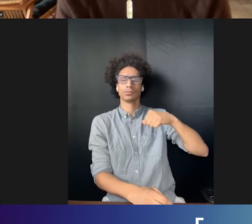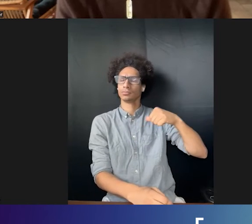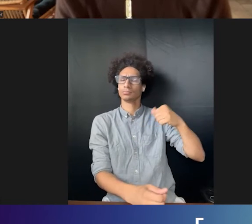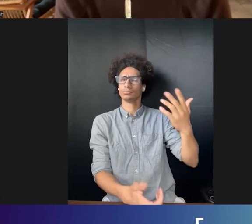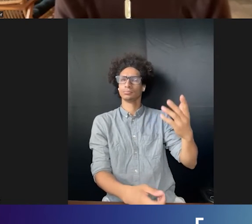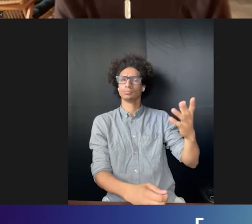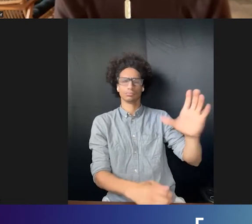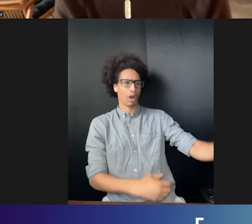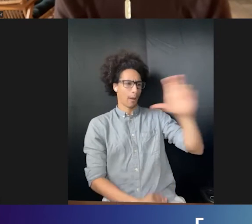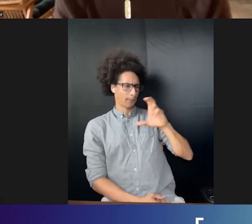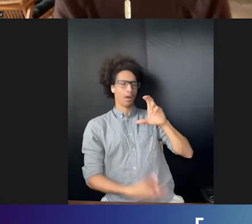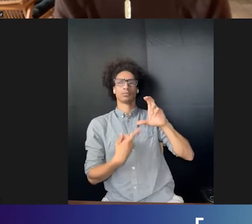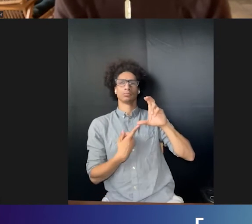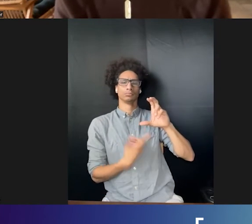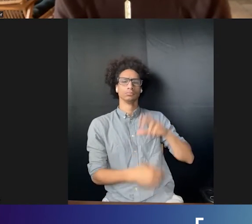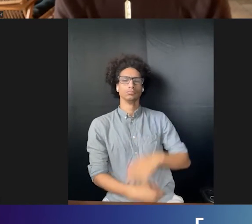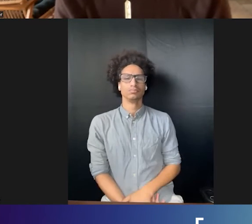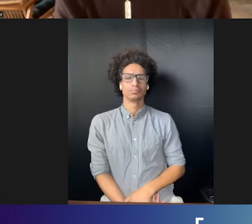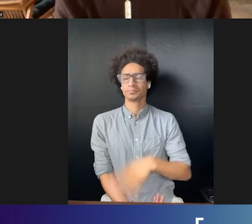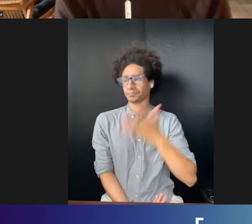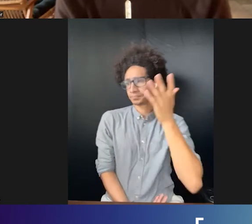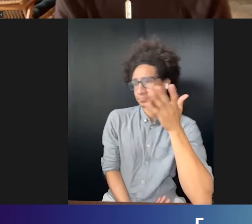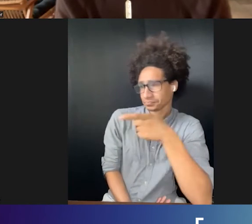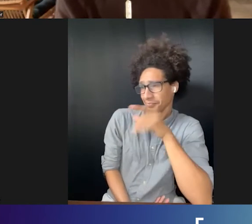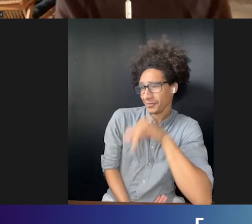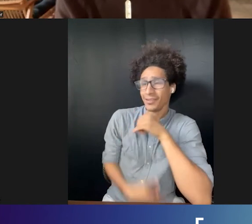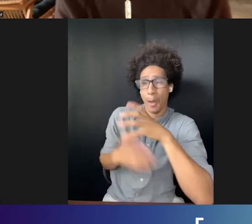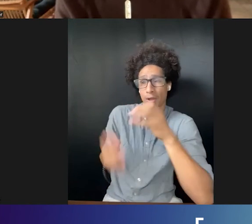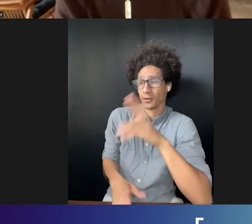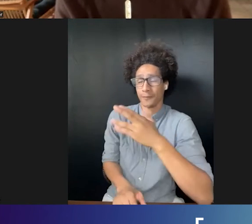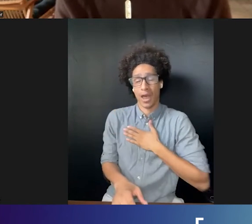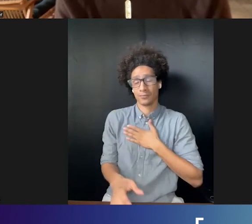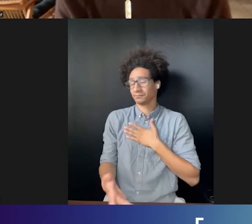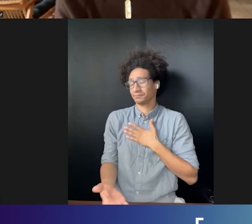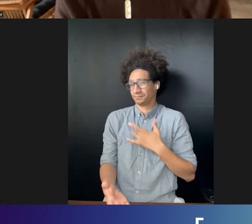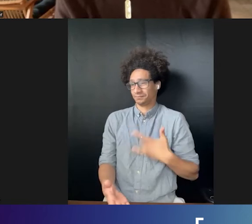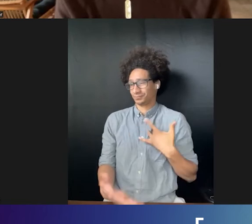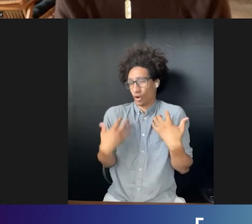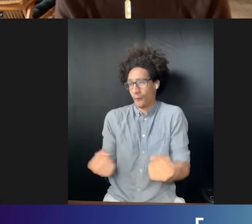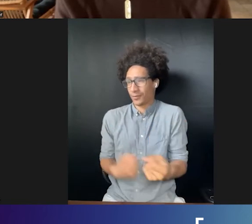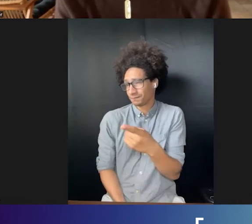I mean, that's not much of a vote of confidence. I don't know.